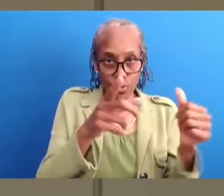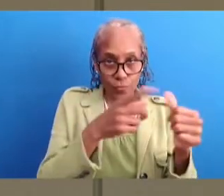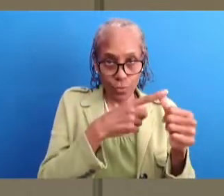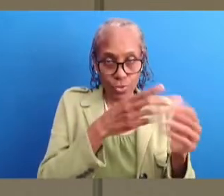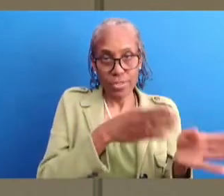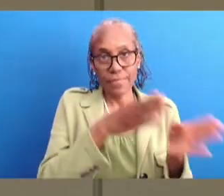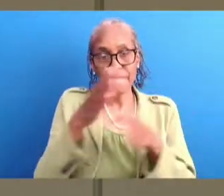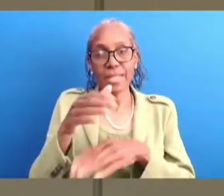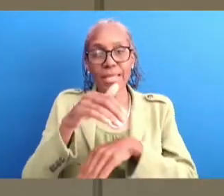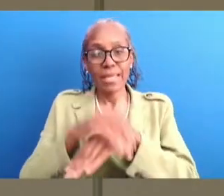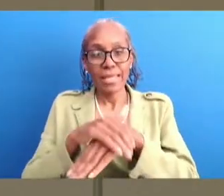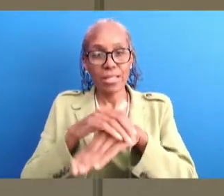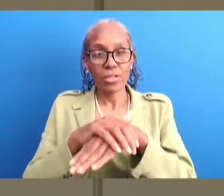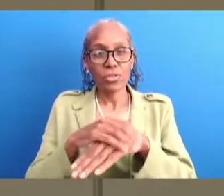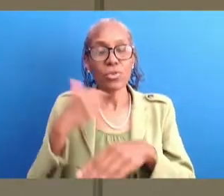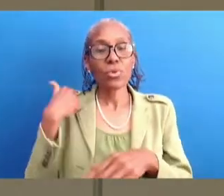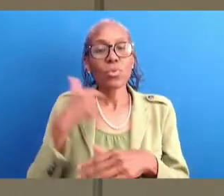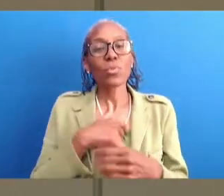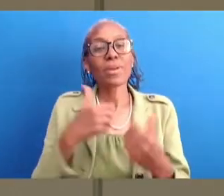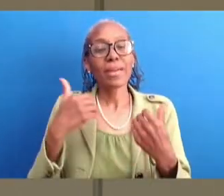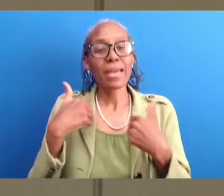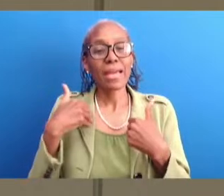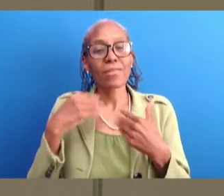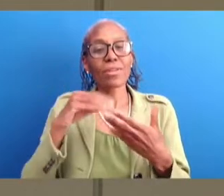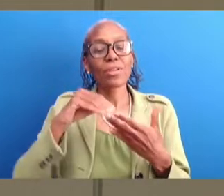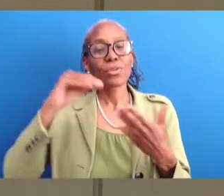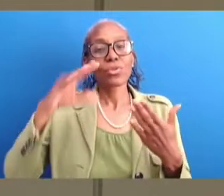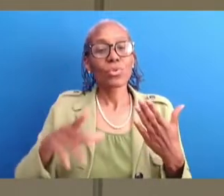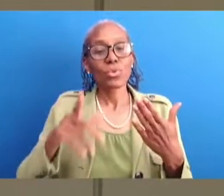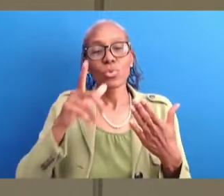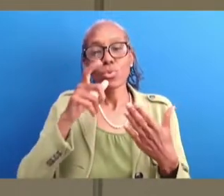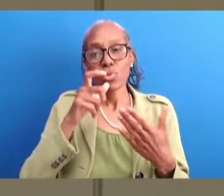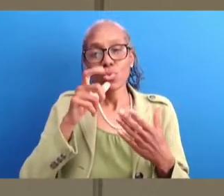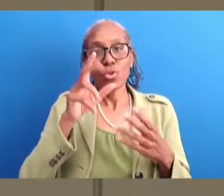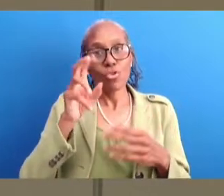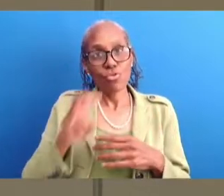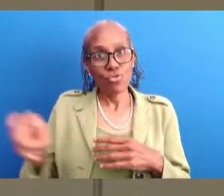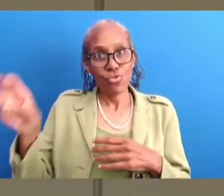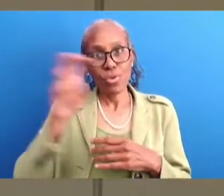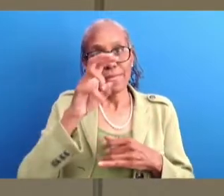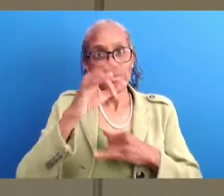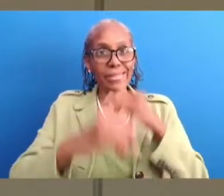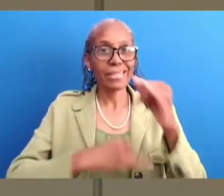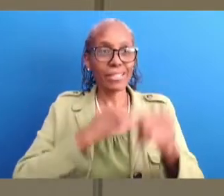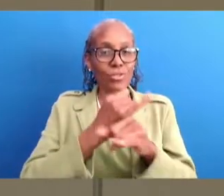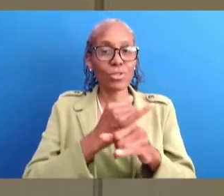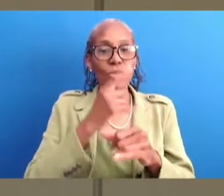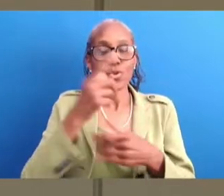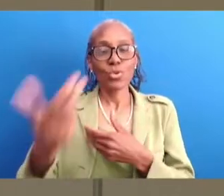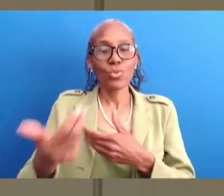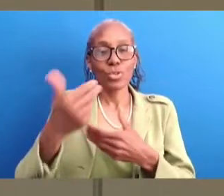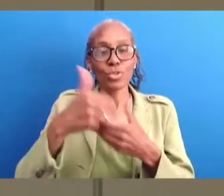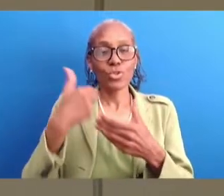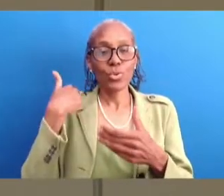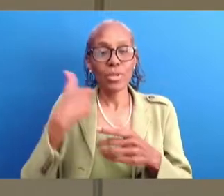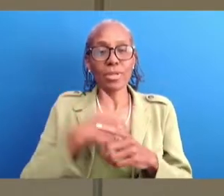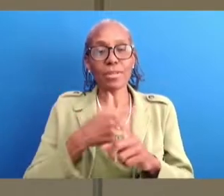IT IN GERMAN, FIRST.